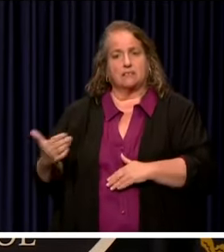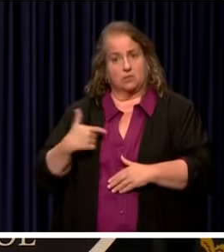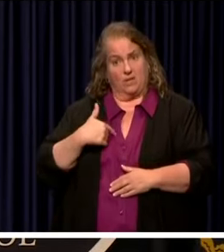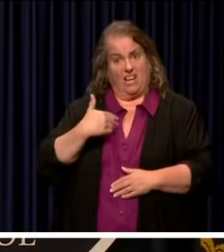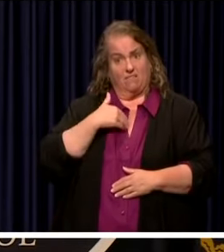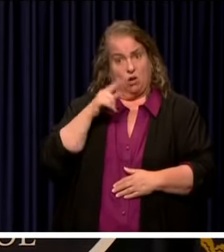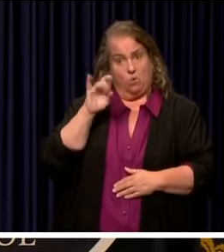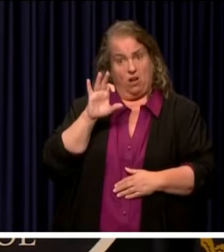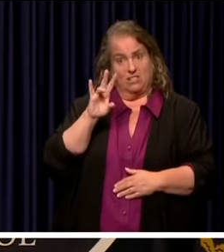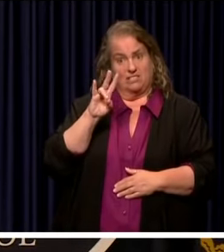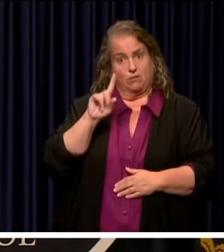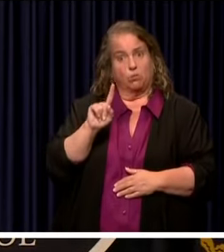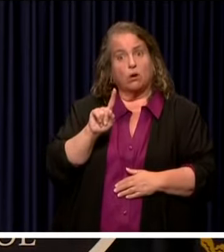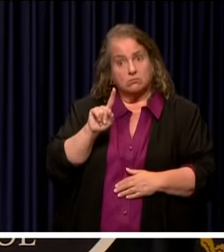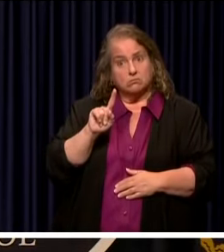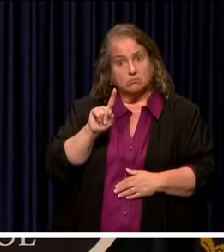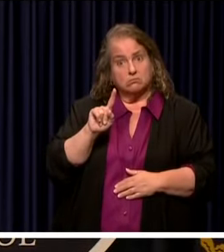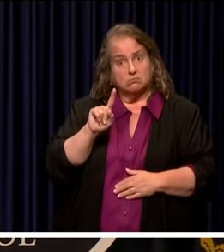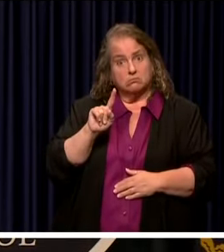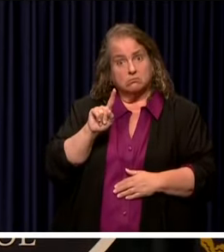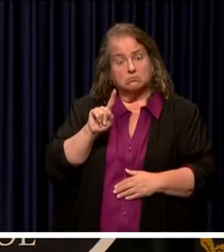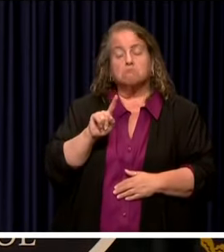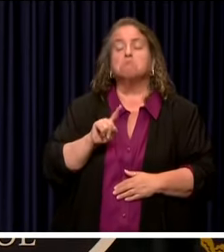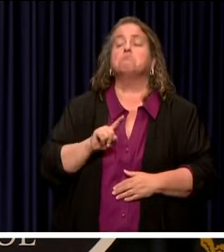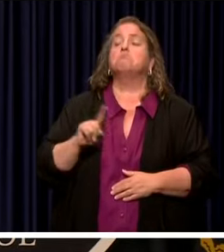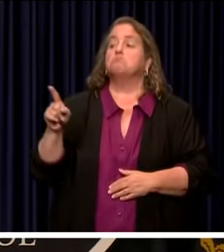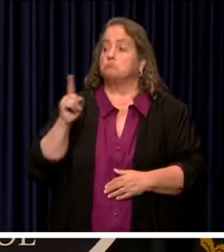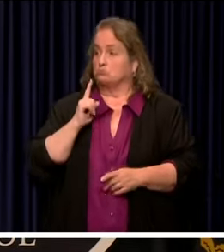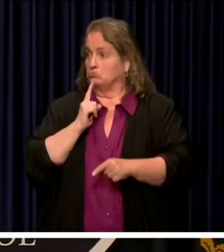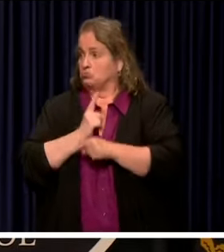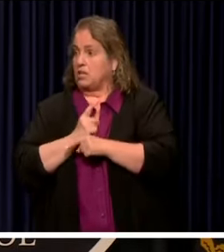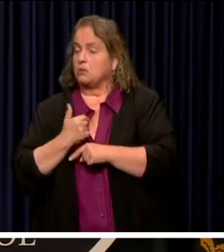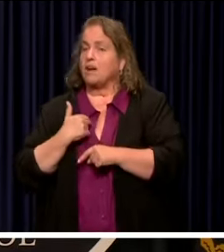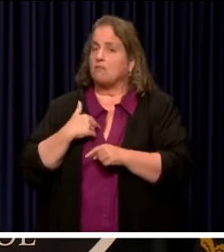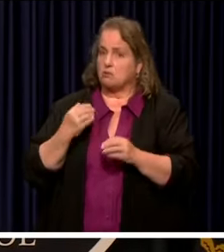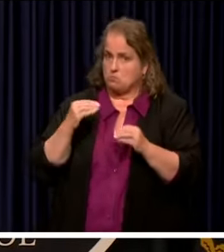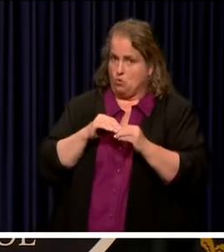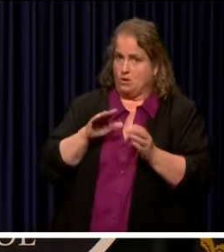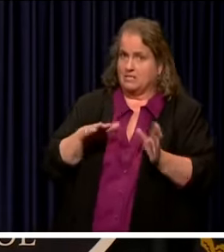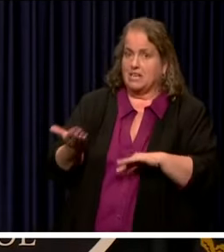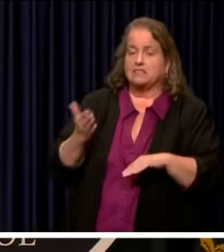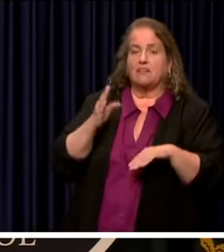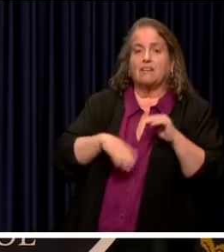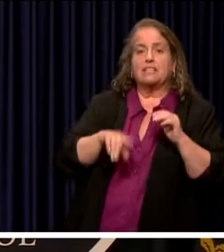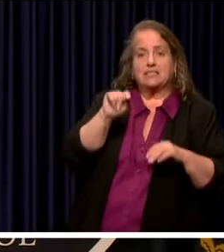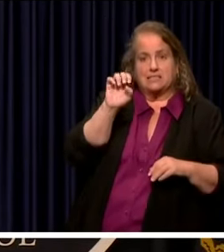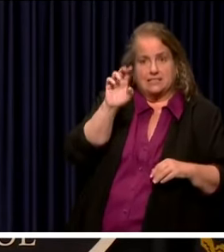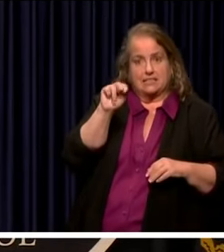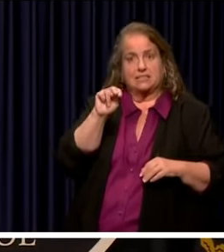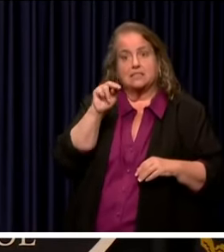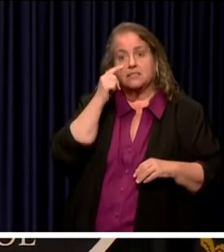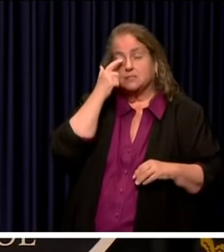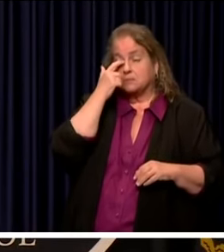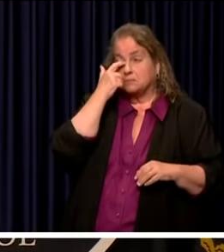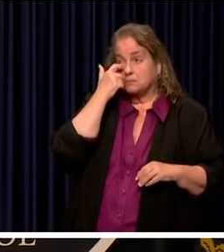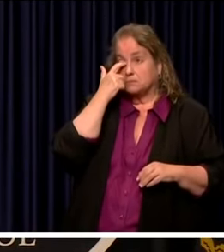PATH. WE'VE BEEN DOING THE RIGHT THINGS. WE'VE BEEN COMMITTED.